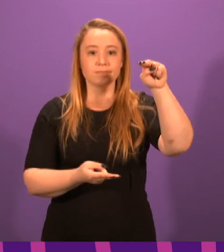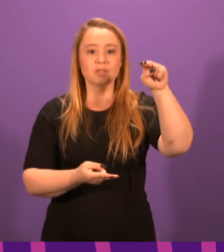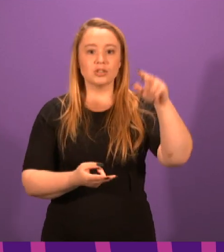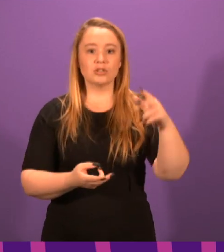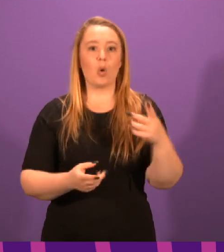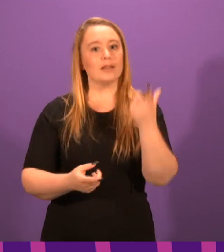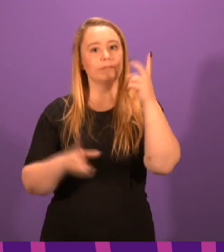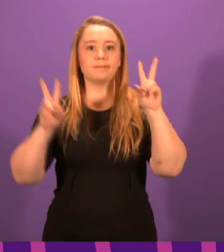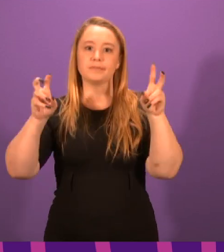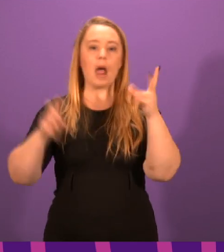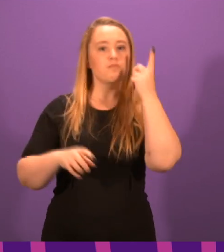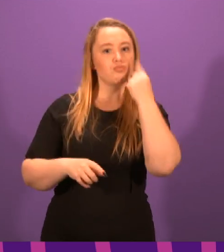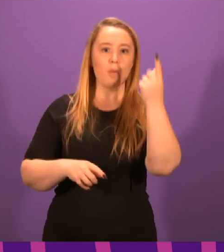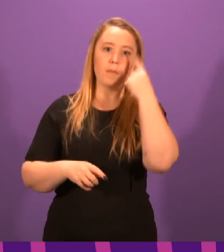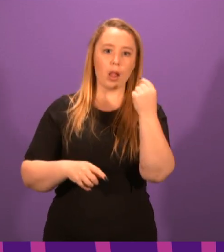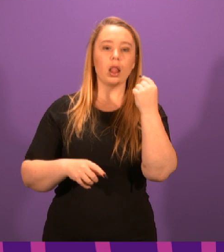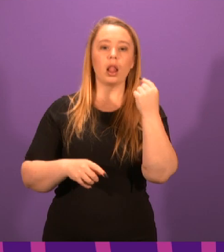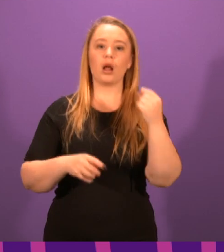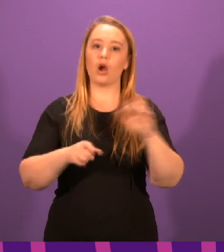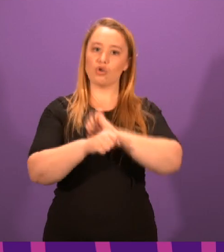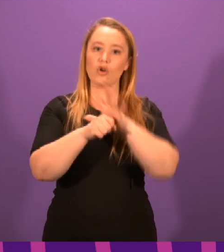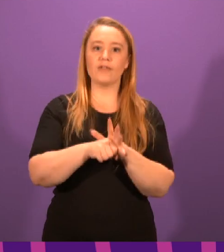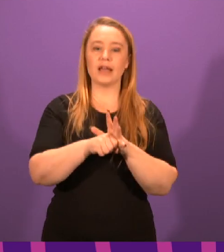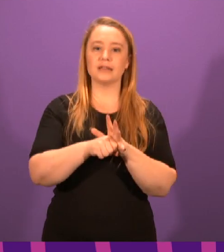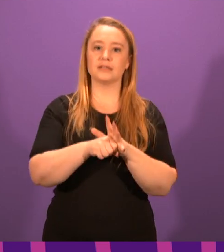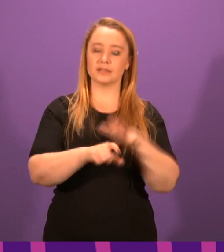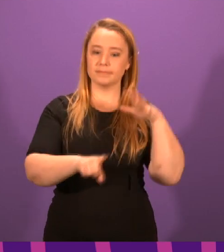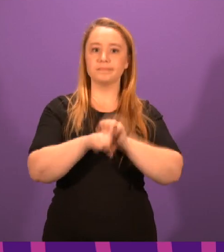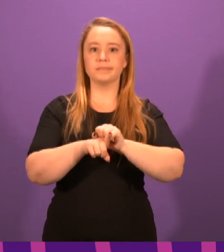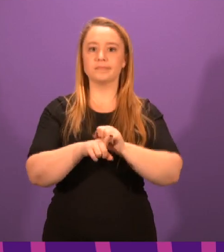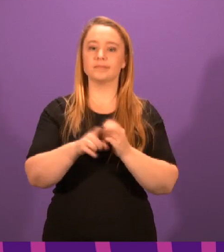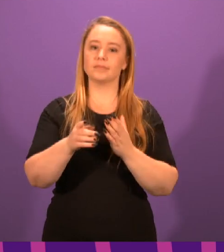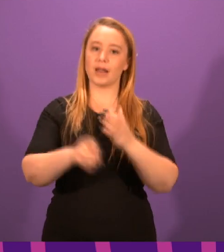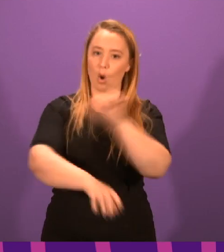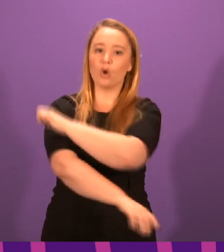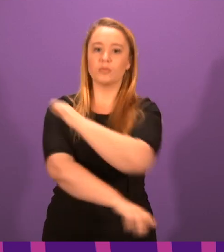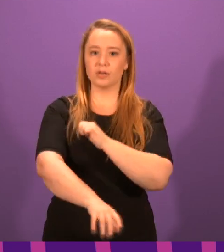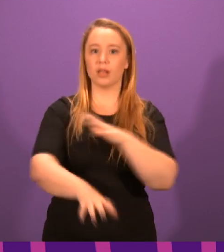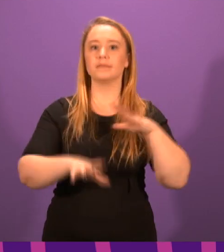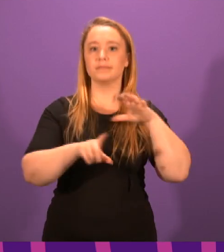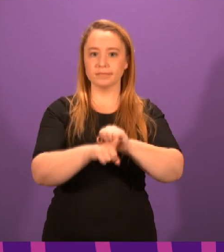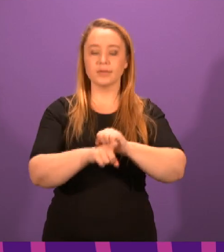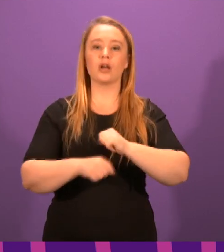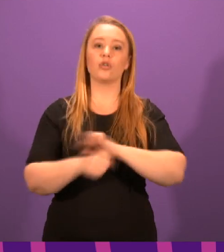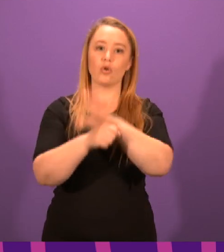is how they are described—Covid infections that were acquired in hospital. The nosocomial group,